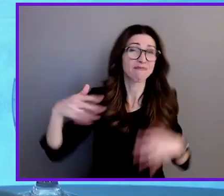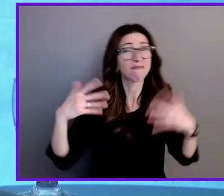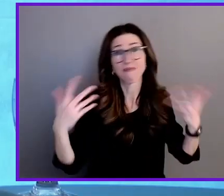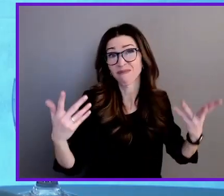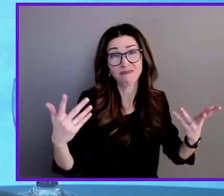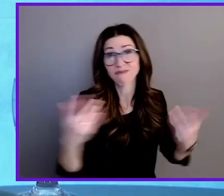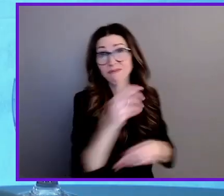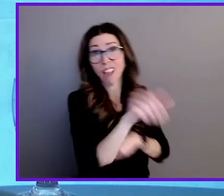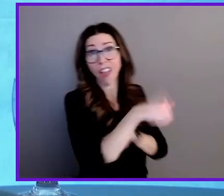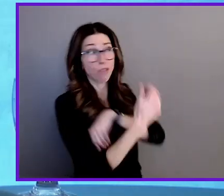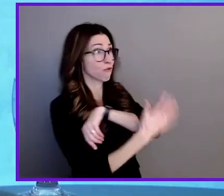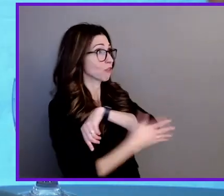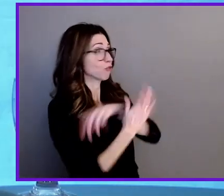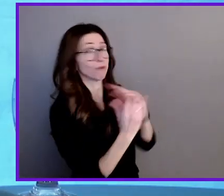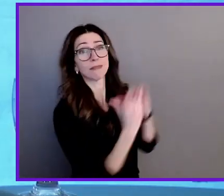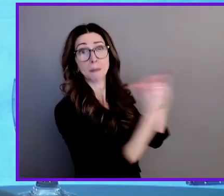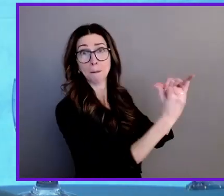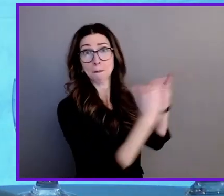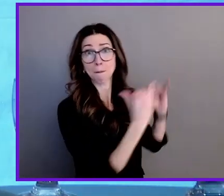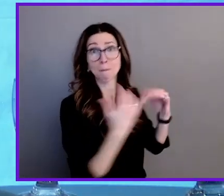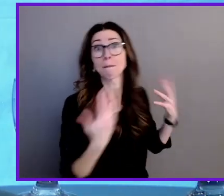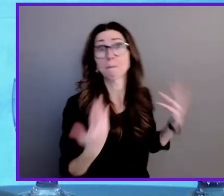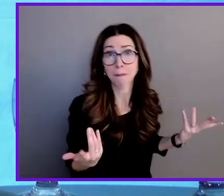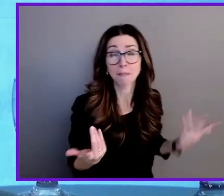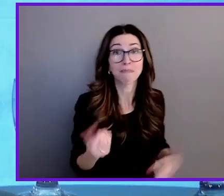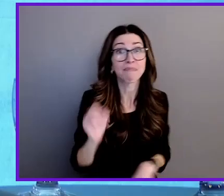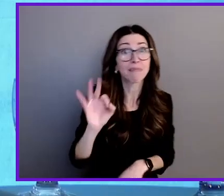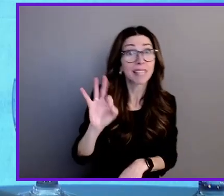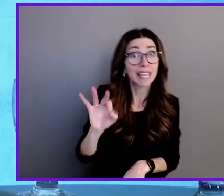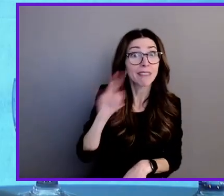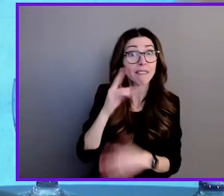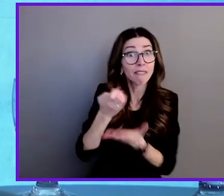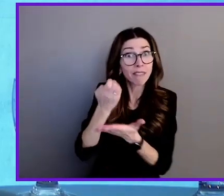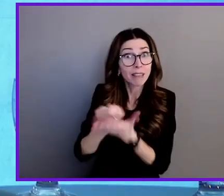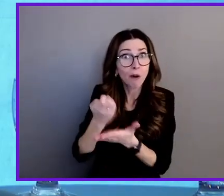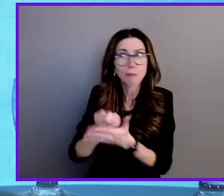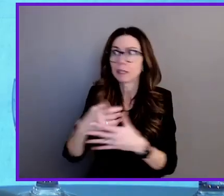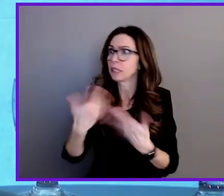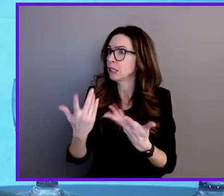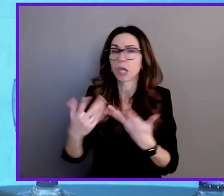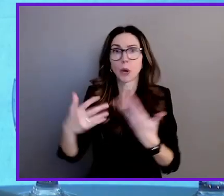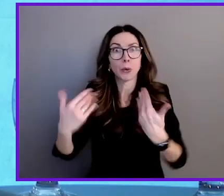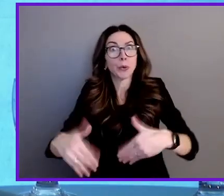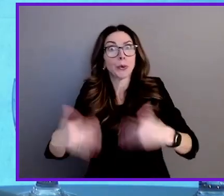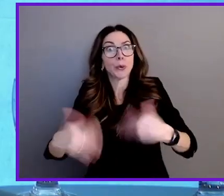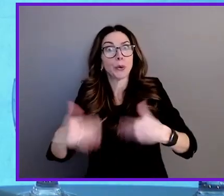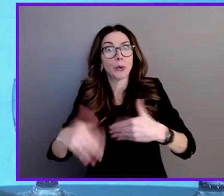of inflation, we realize that our investments are suffering